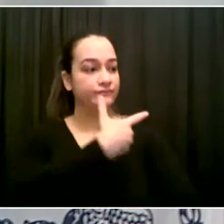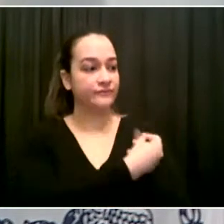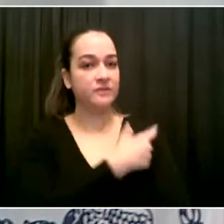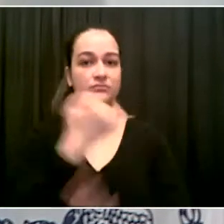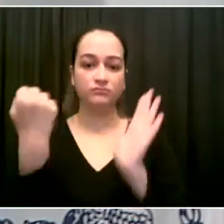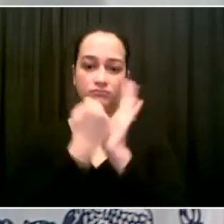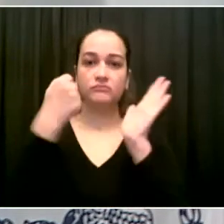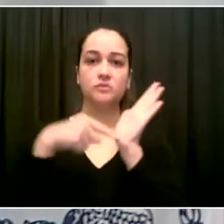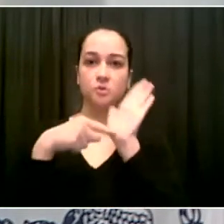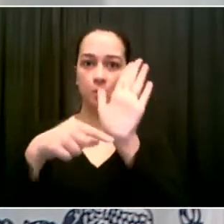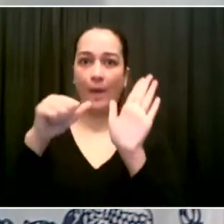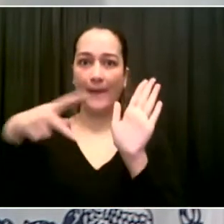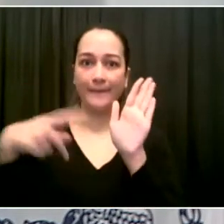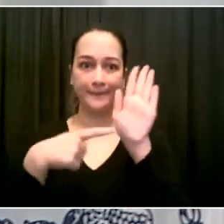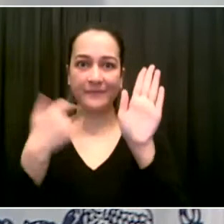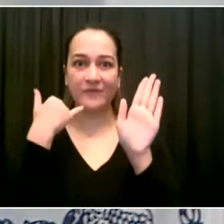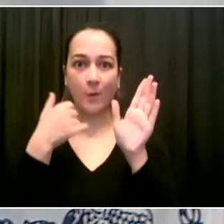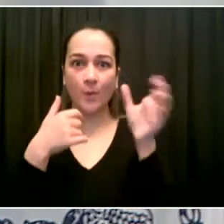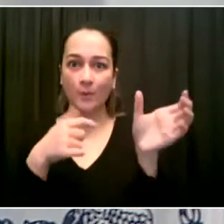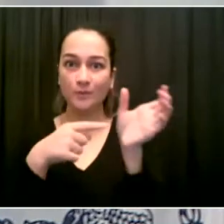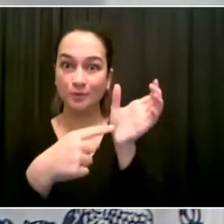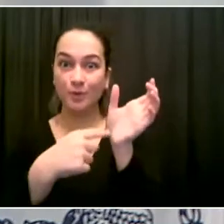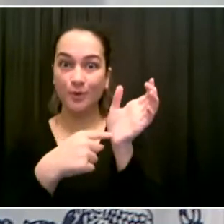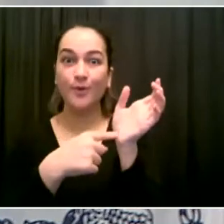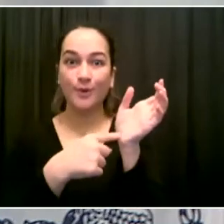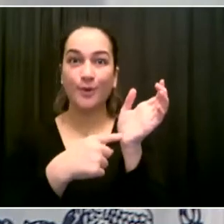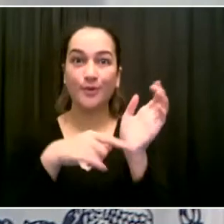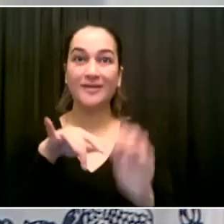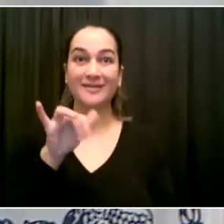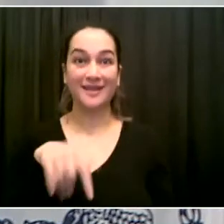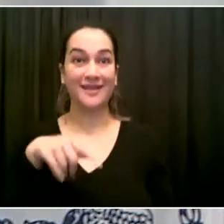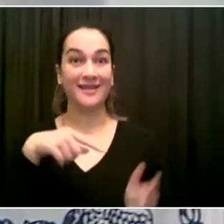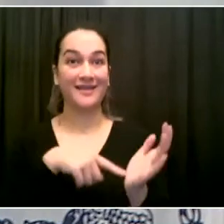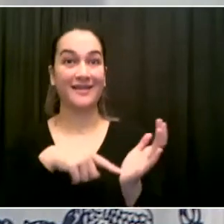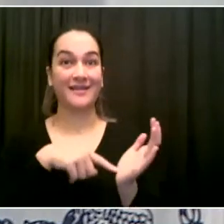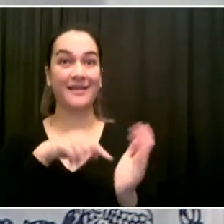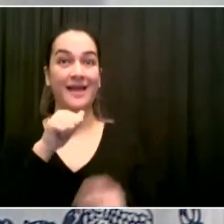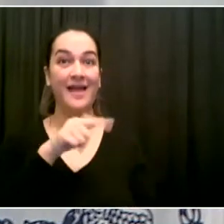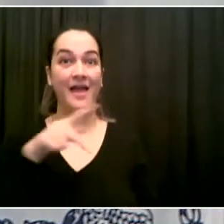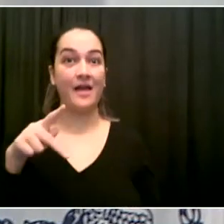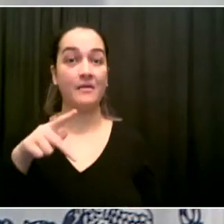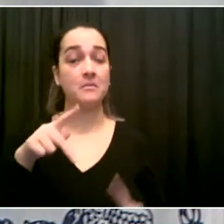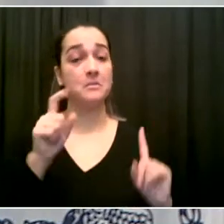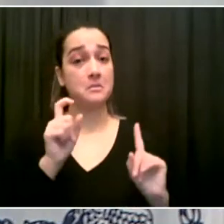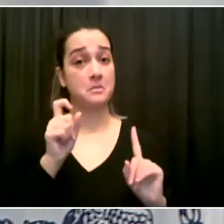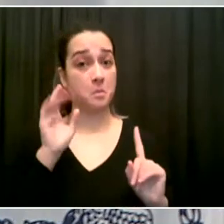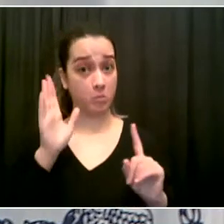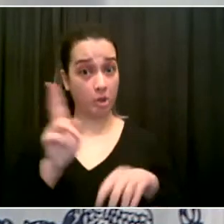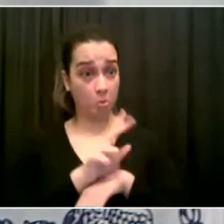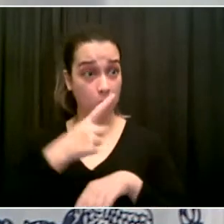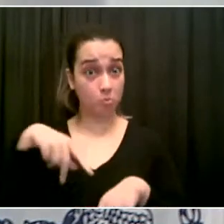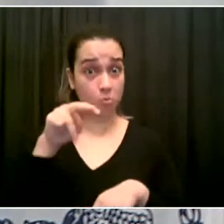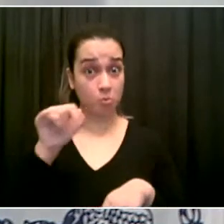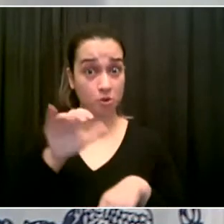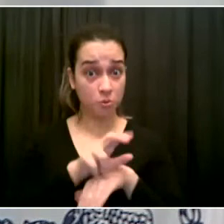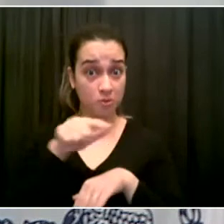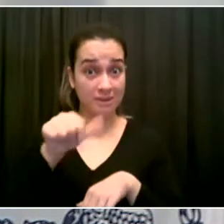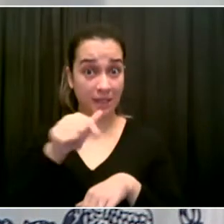THE ECONOMY